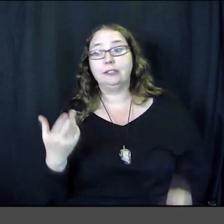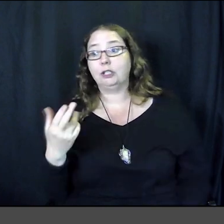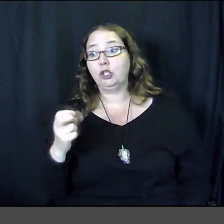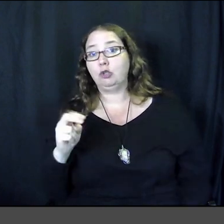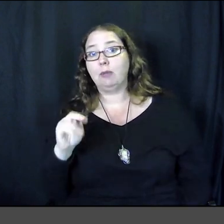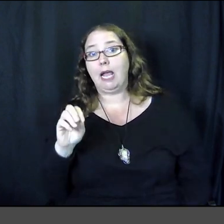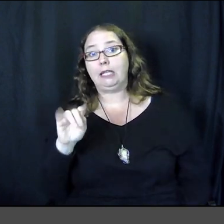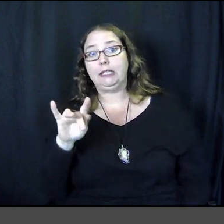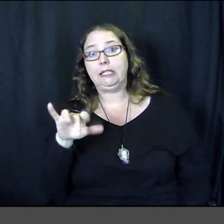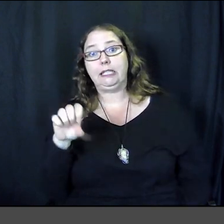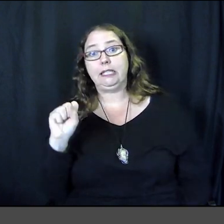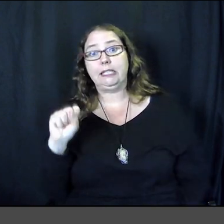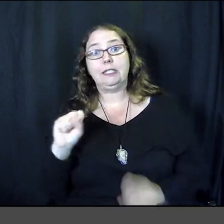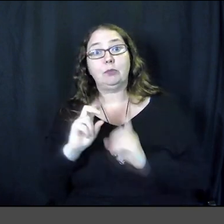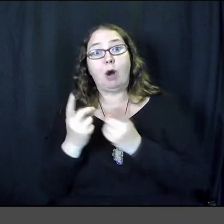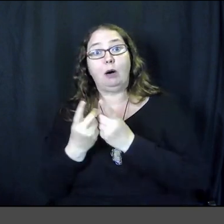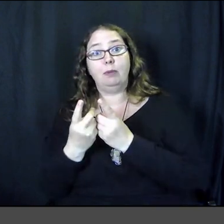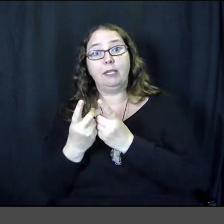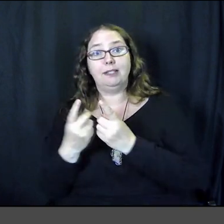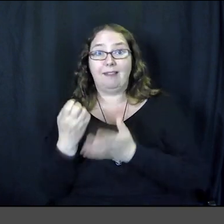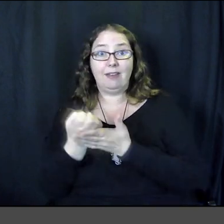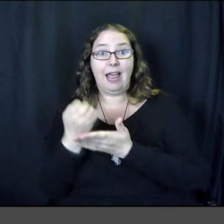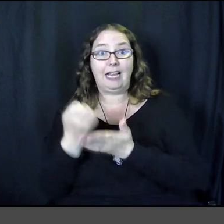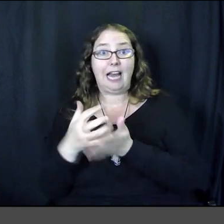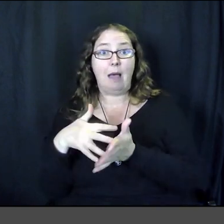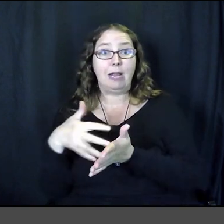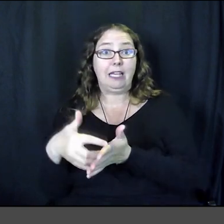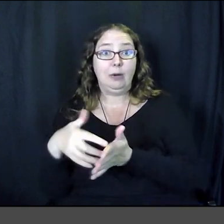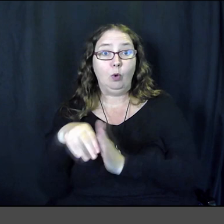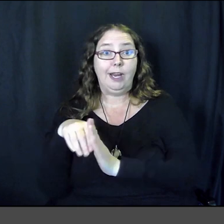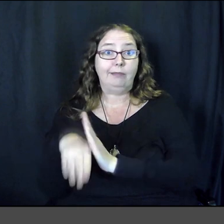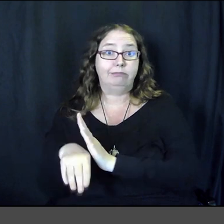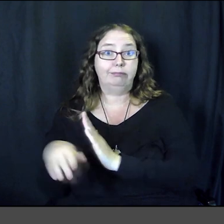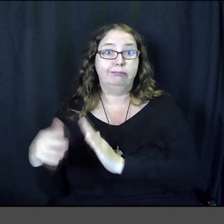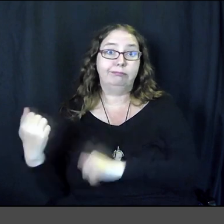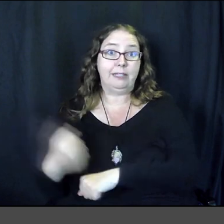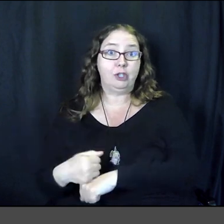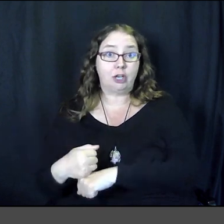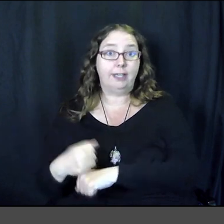ECONOMICALLY VULNERABLE FOR A VERY, VERY LONG TIME, FOR A VERY, VERY LONG TIME.